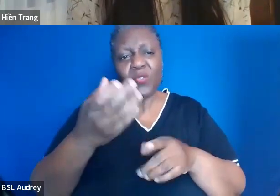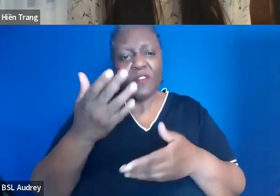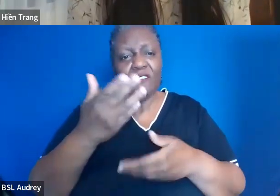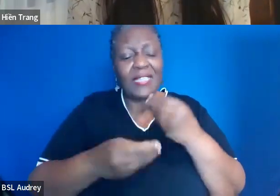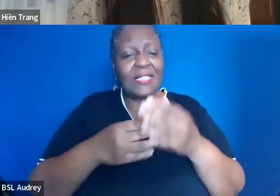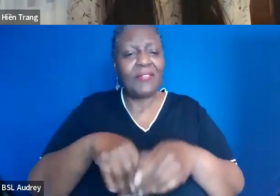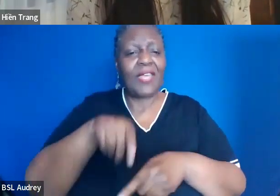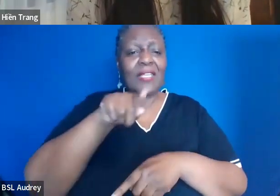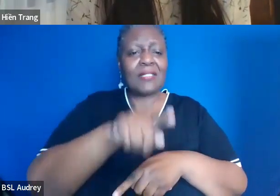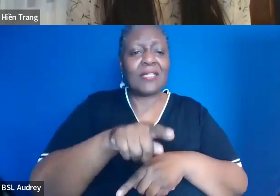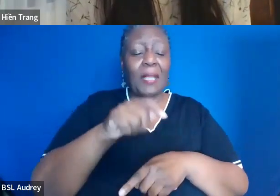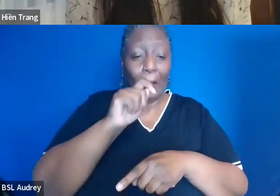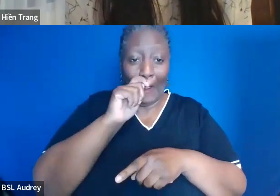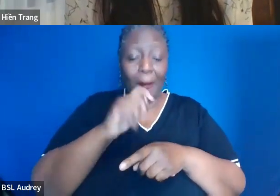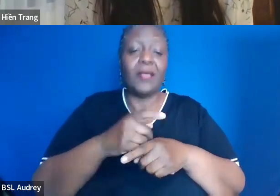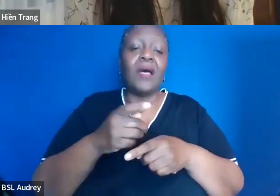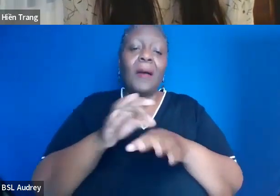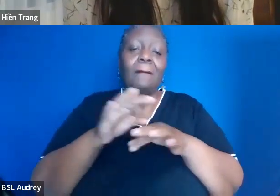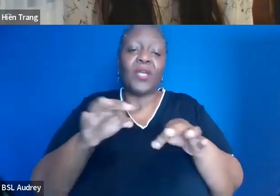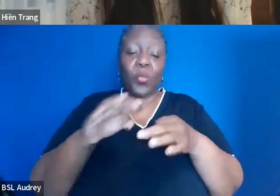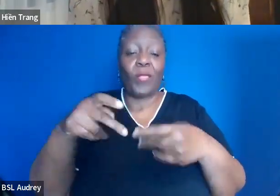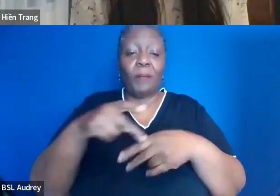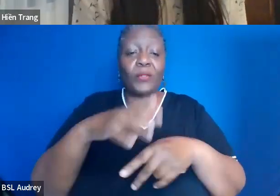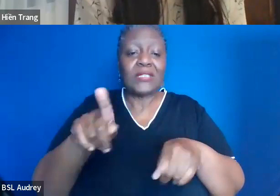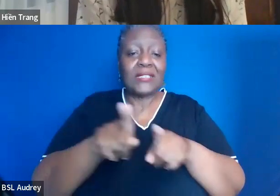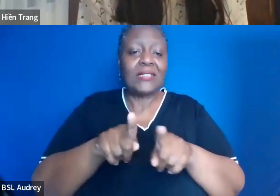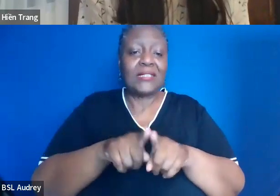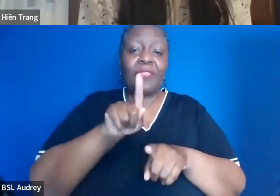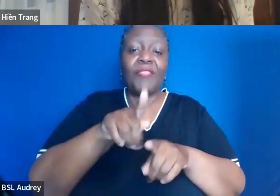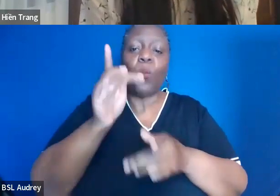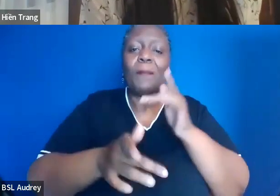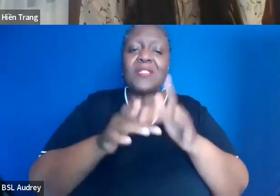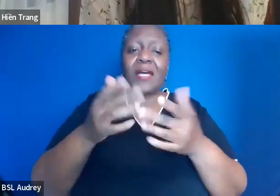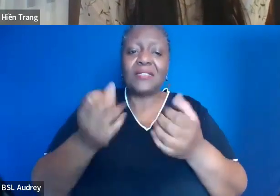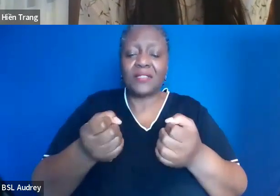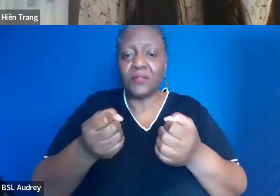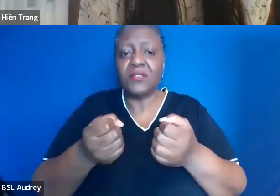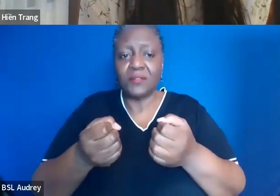all in Measureless Melodies Focus on Vietnam and you can go to our website and and hear some of